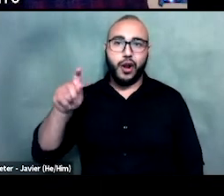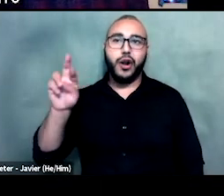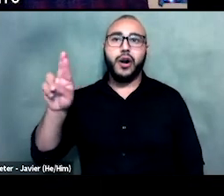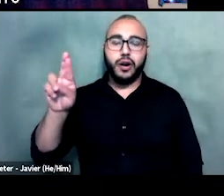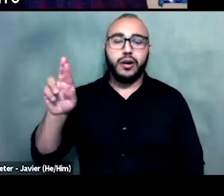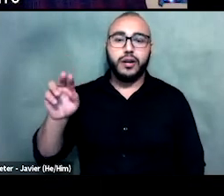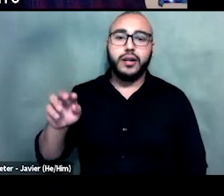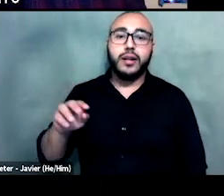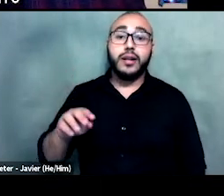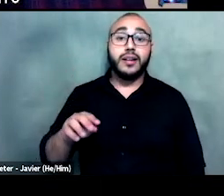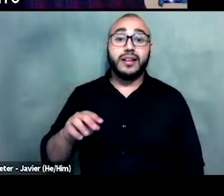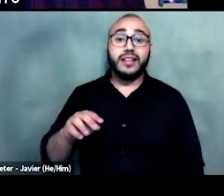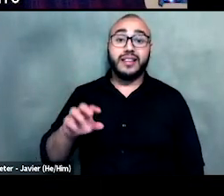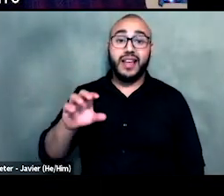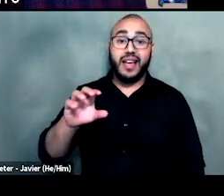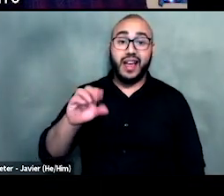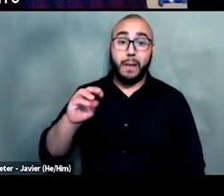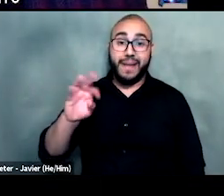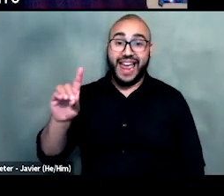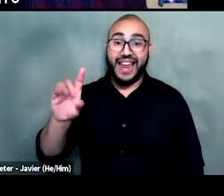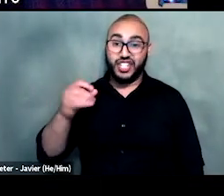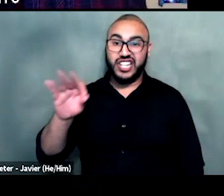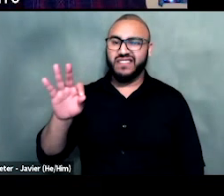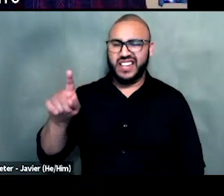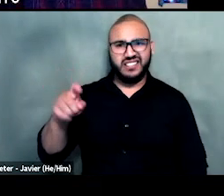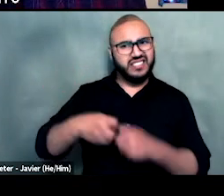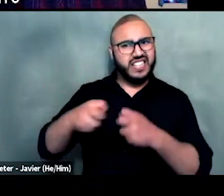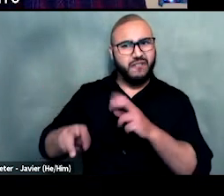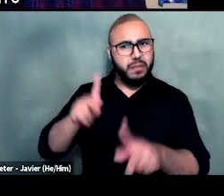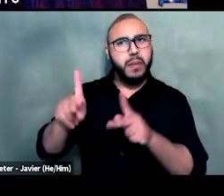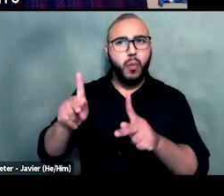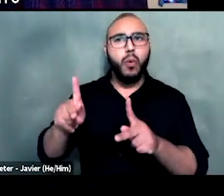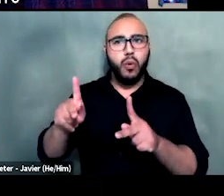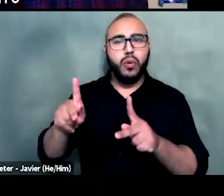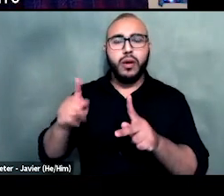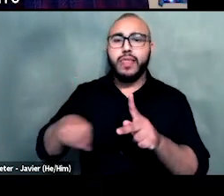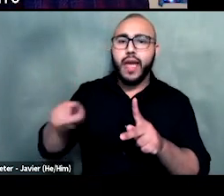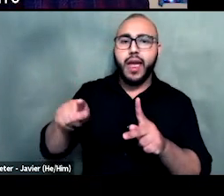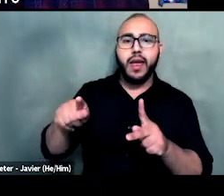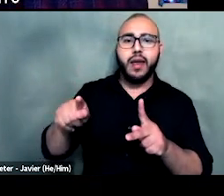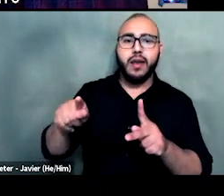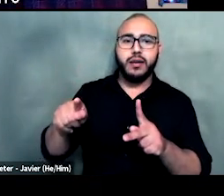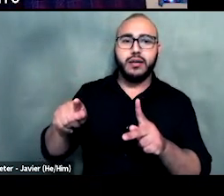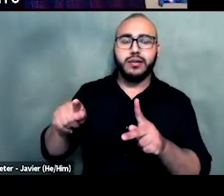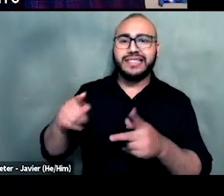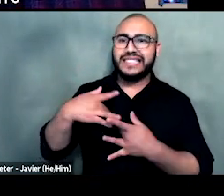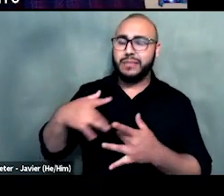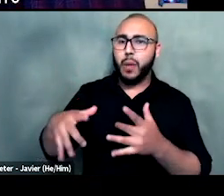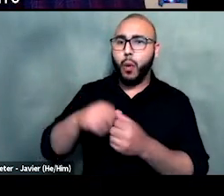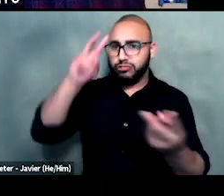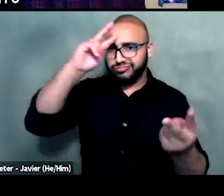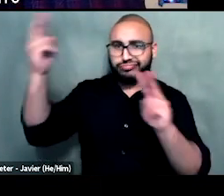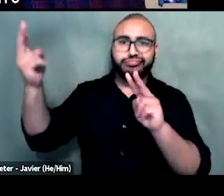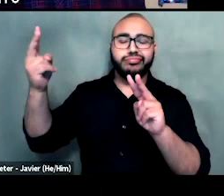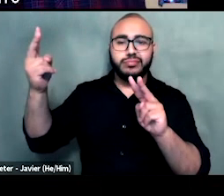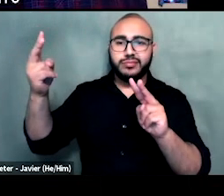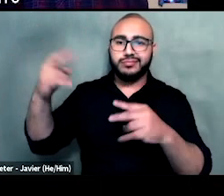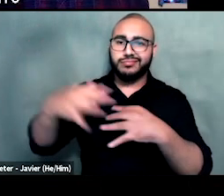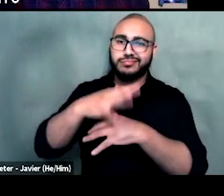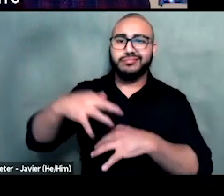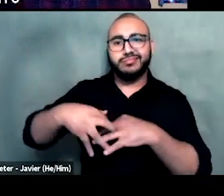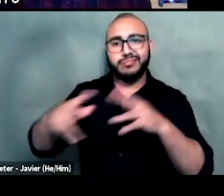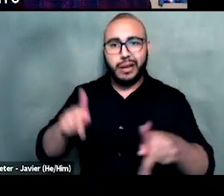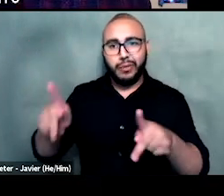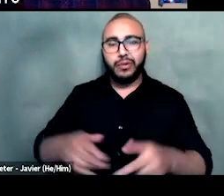people. And they're often some of the most misunderstood Native Americans as well. But